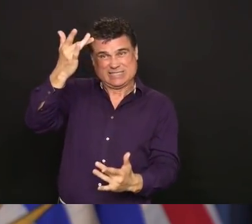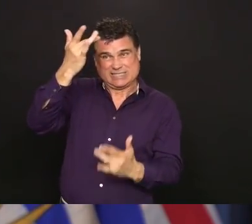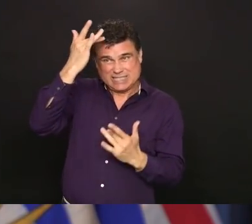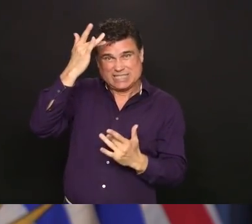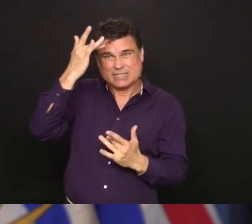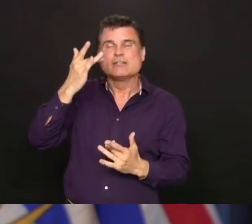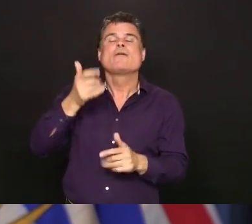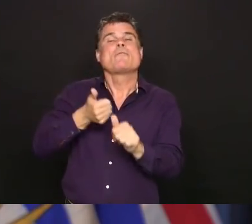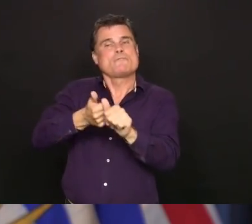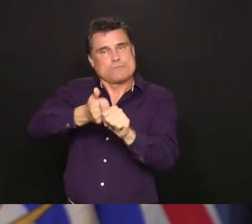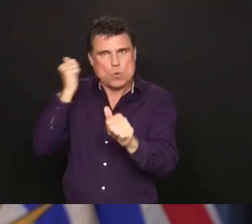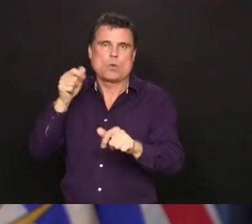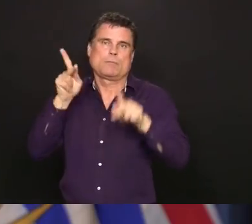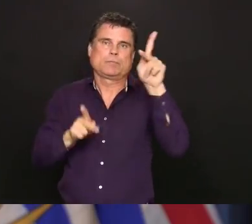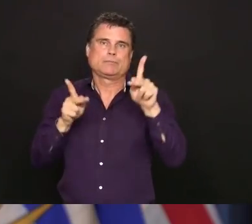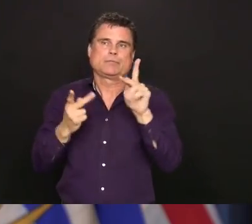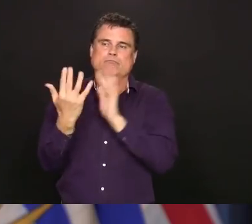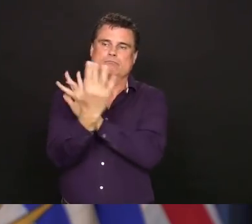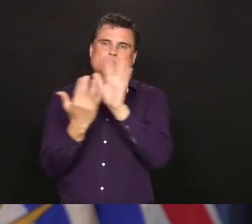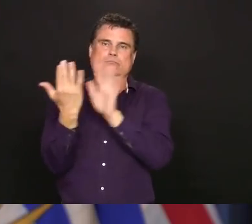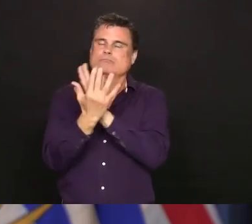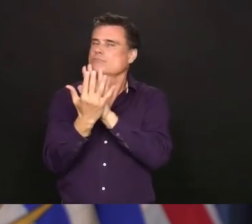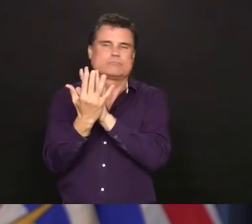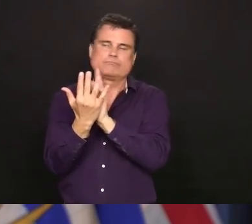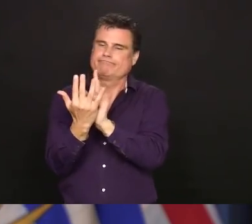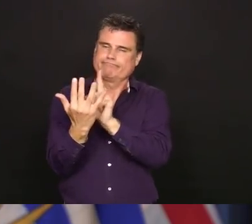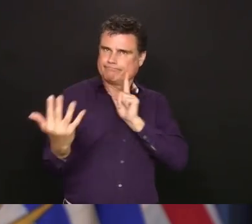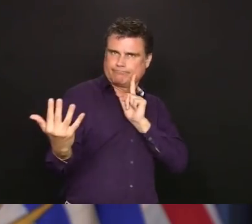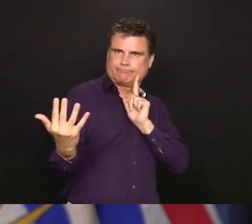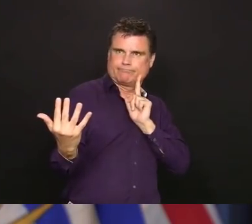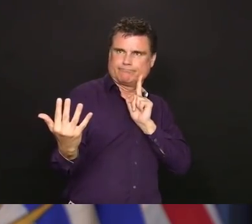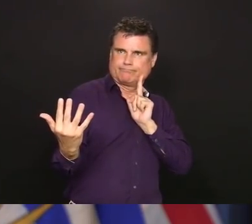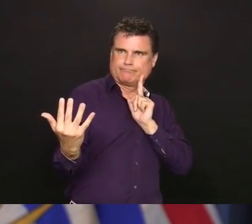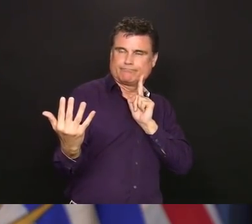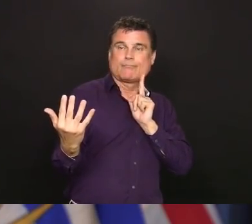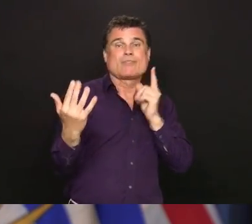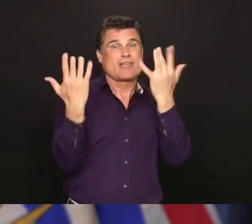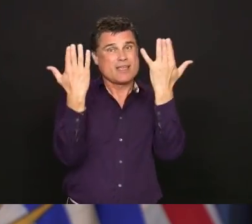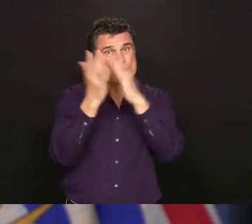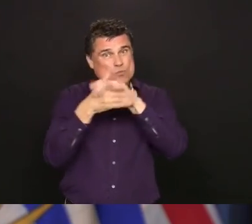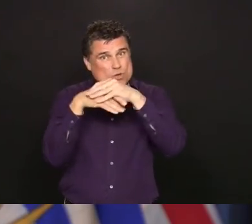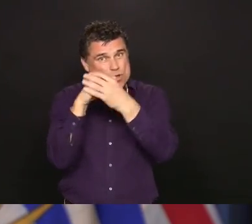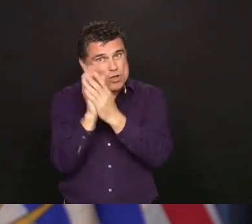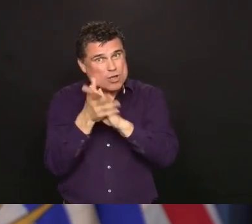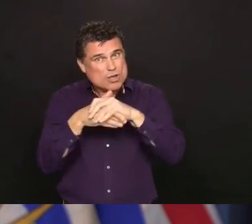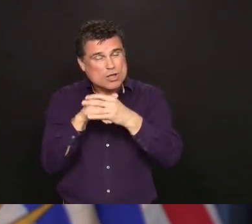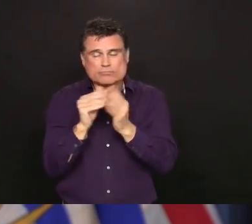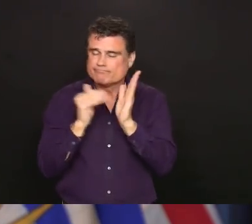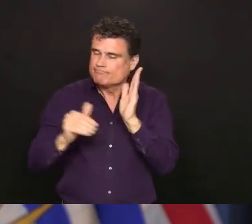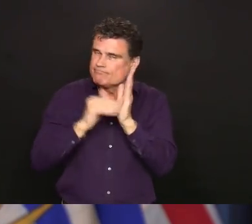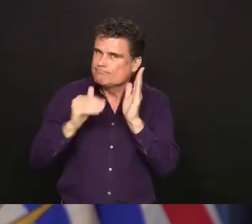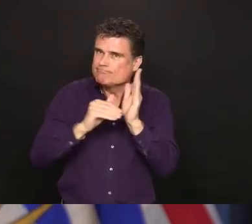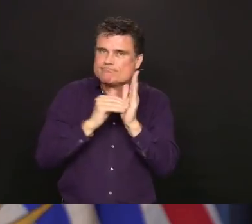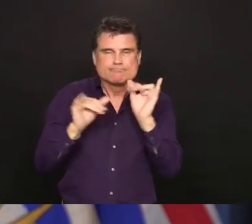from others if we're sick, being able to clean our hands regularly, being able to maintain safe distances, putting in barriers that